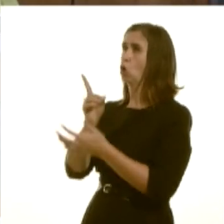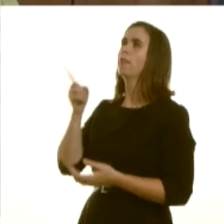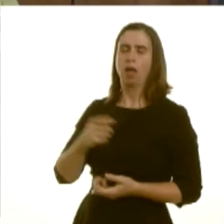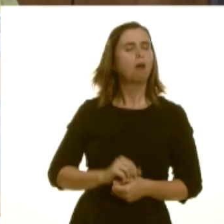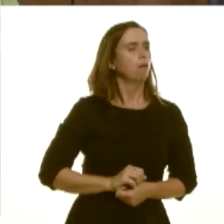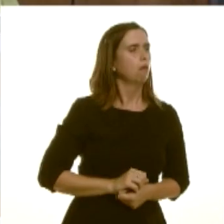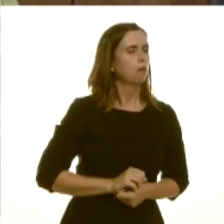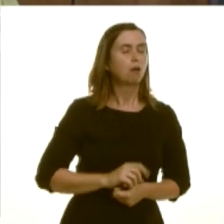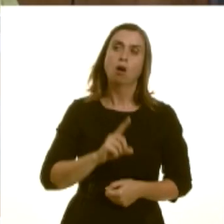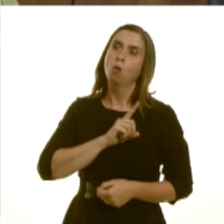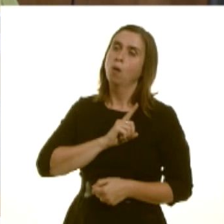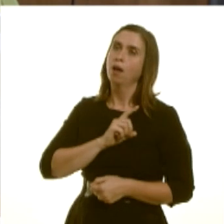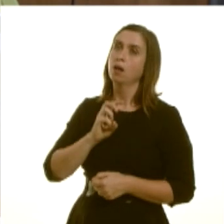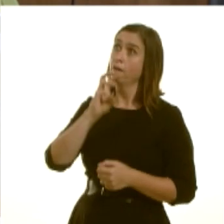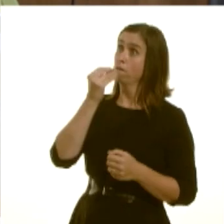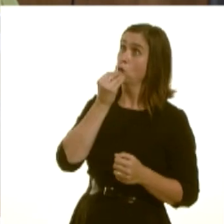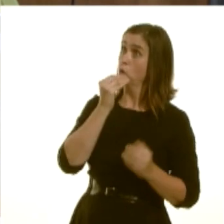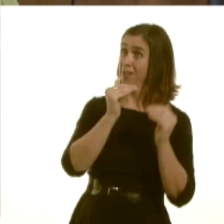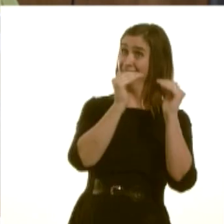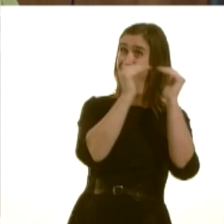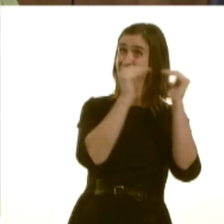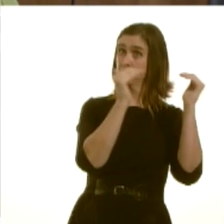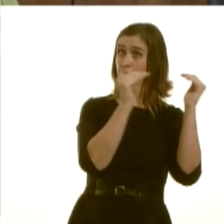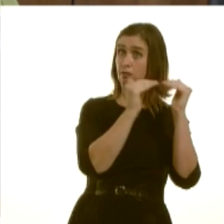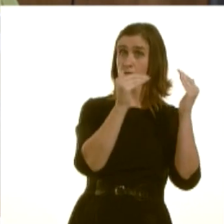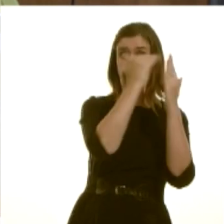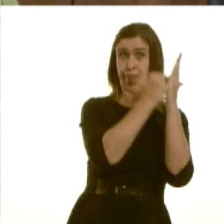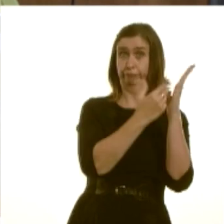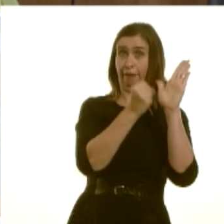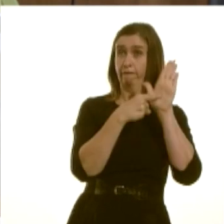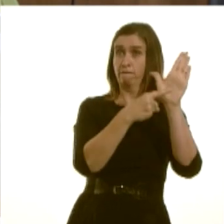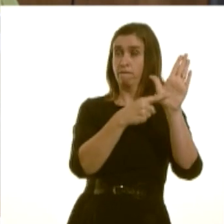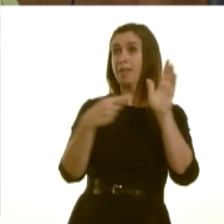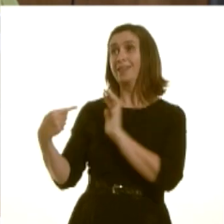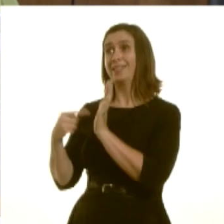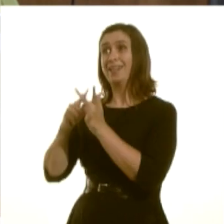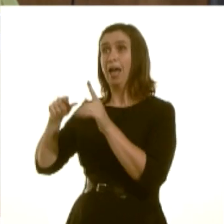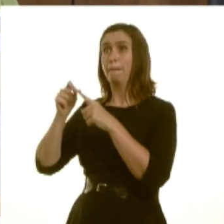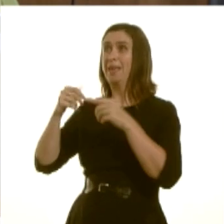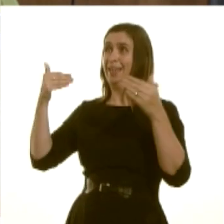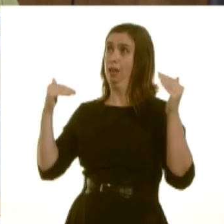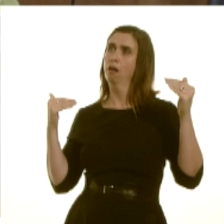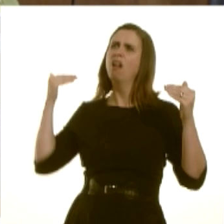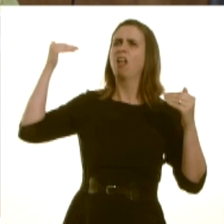to food standards is that the TTIP is not designed to undermine food standards that